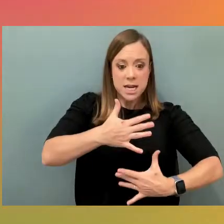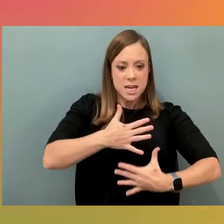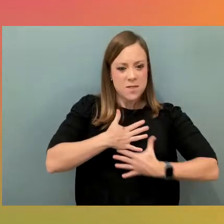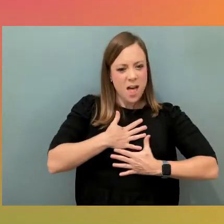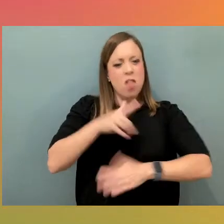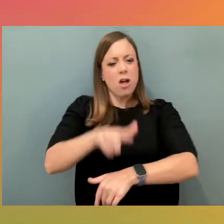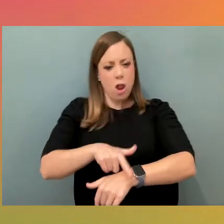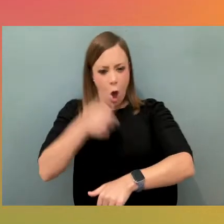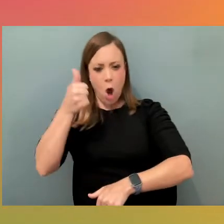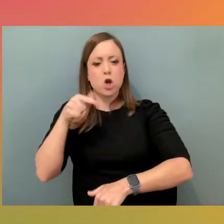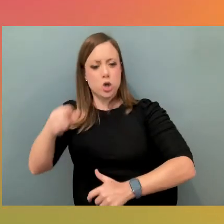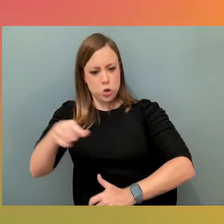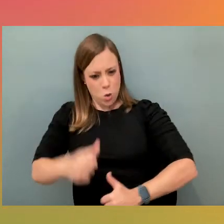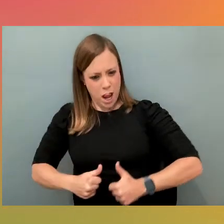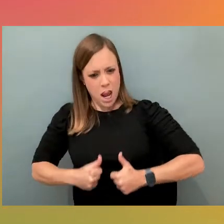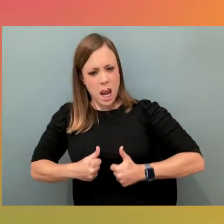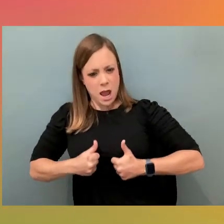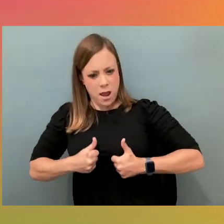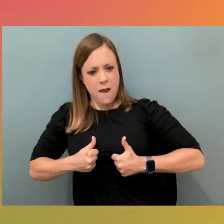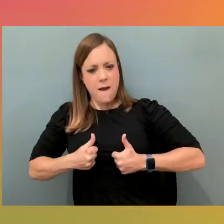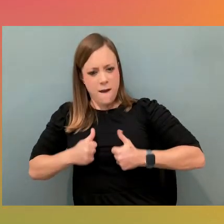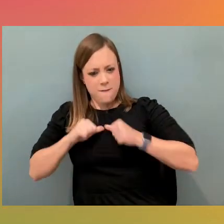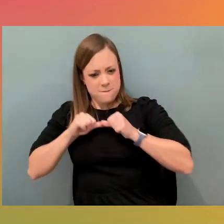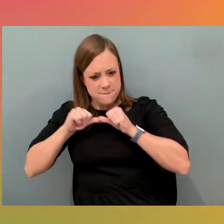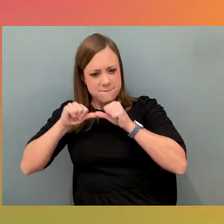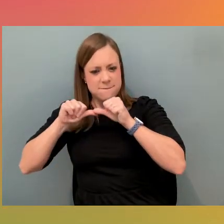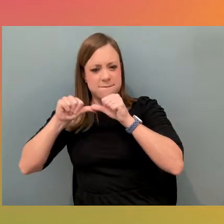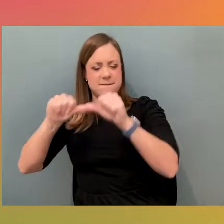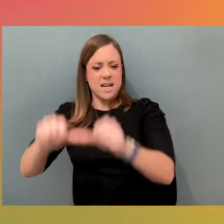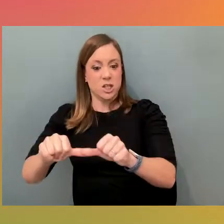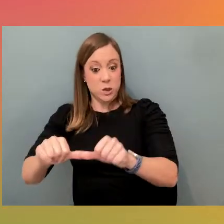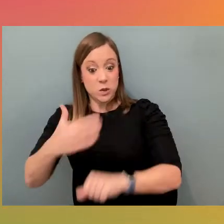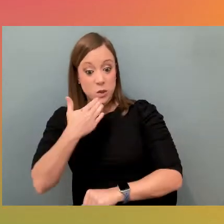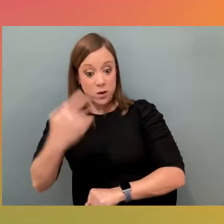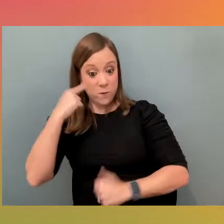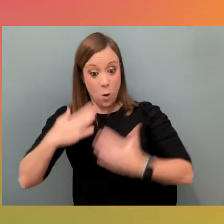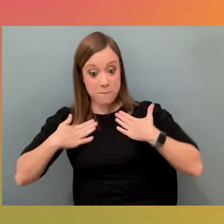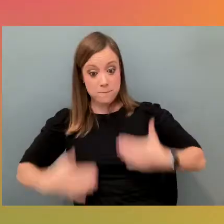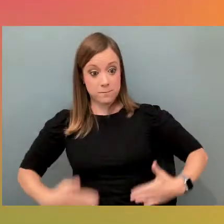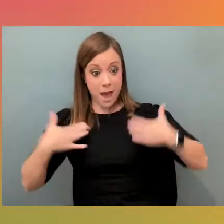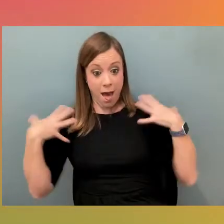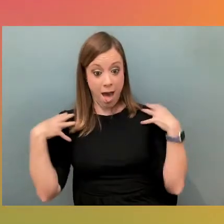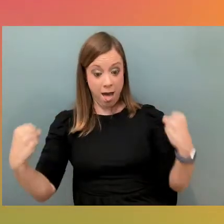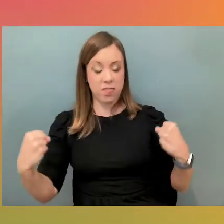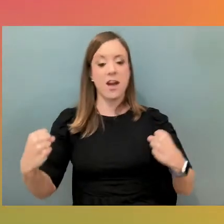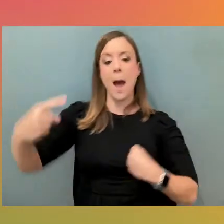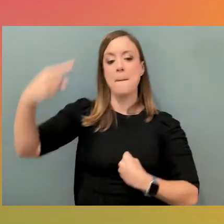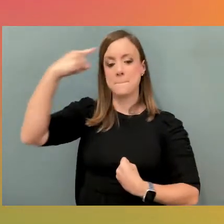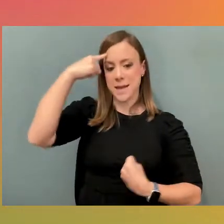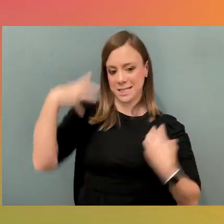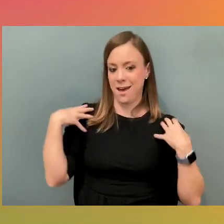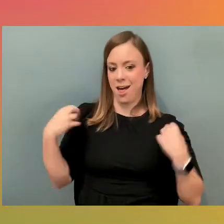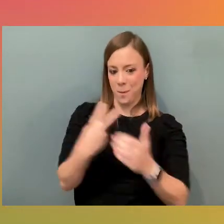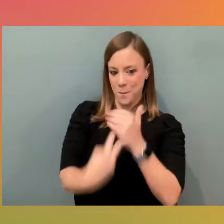LONGER YOU LIVE. SO, YOGA NOT ONLY SORT OF IS GREAT FOR OUR PHYSICAL HEALTH,